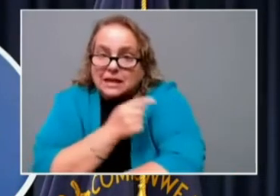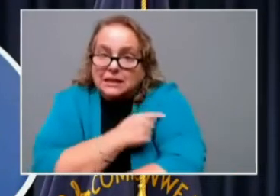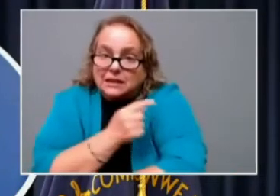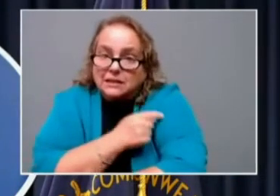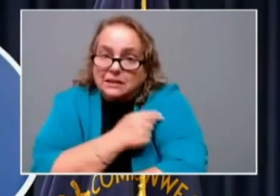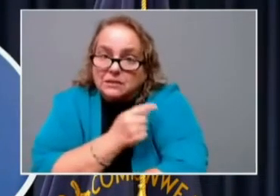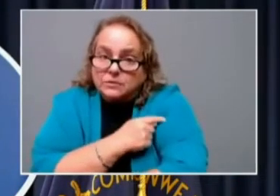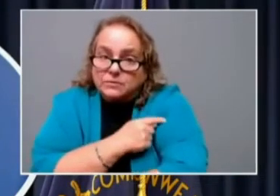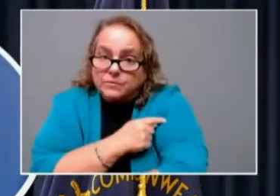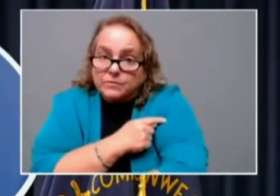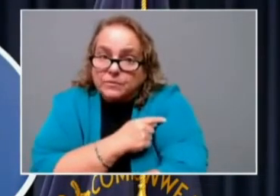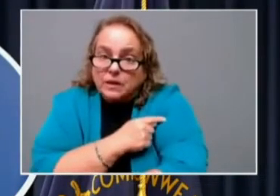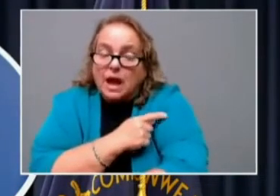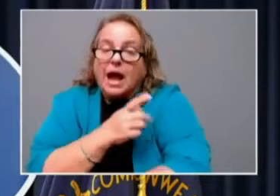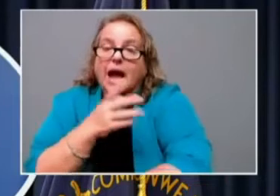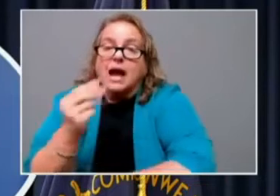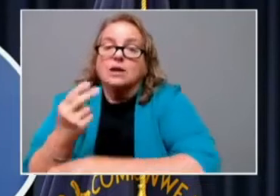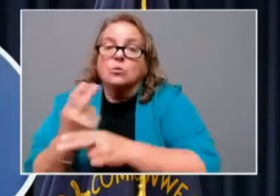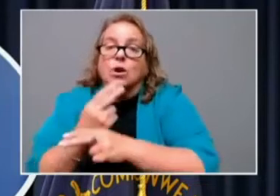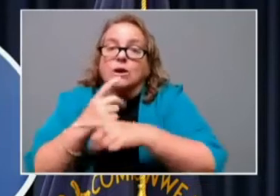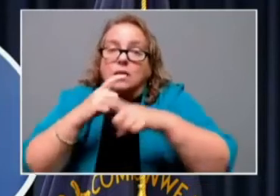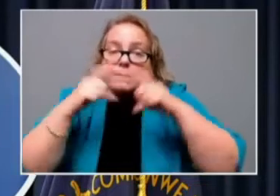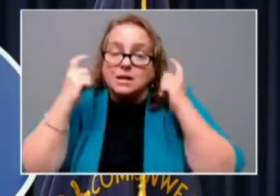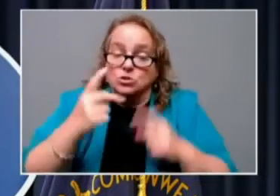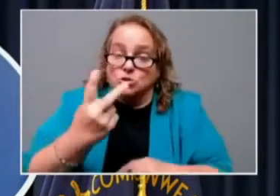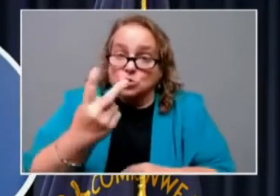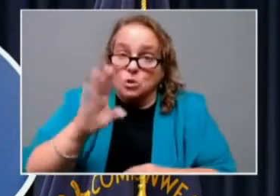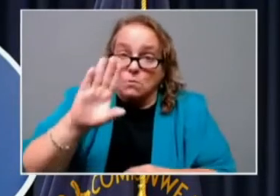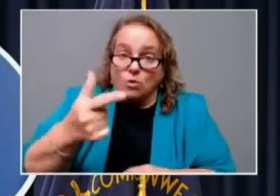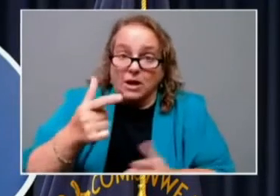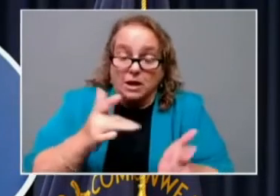Bowling Green Medical Center nursing staff that battle this deadly virus